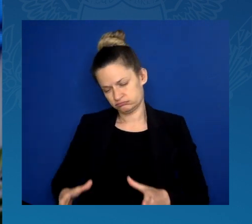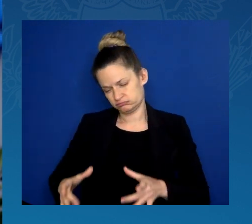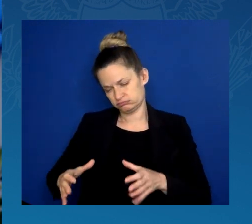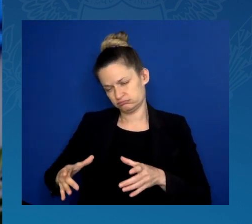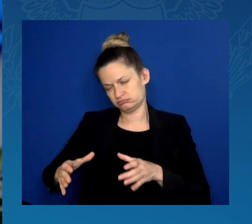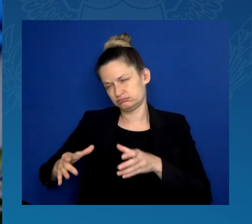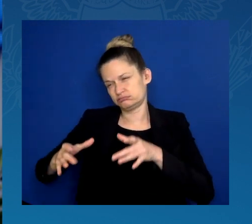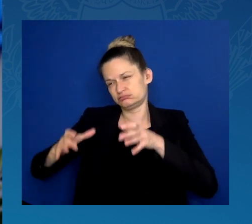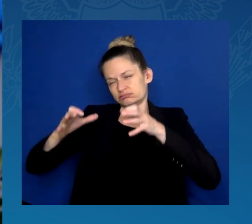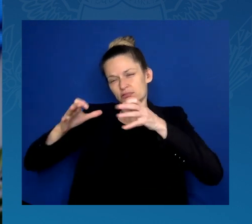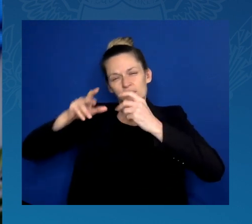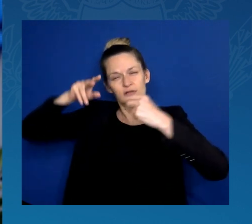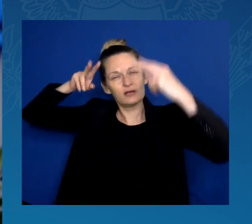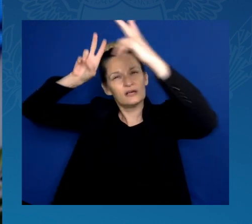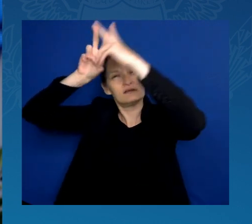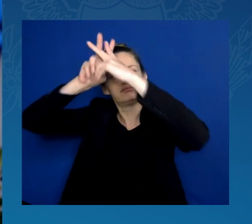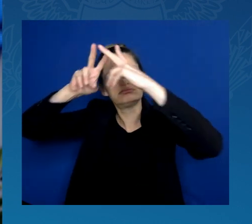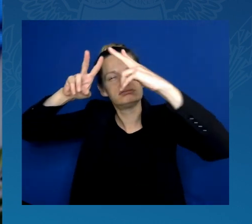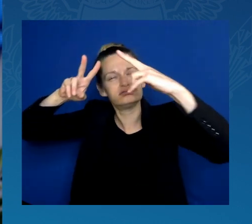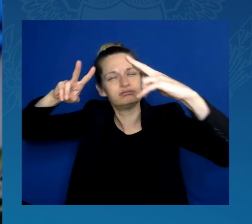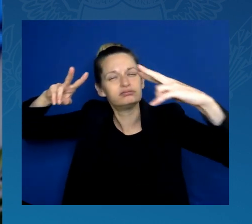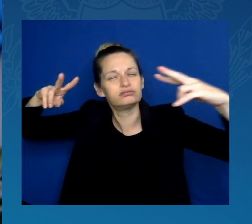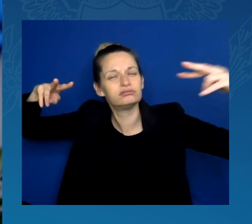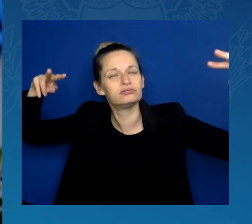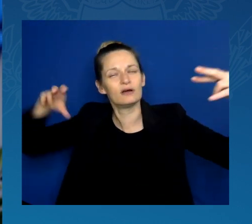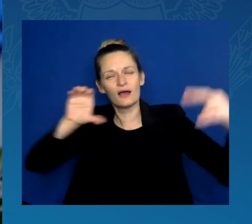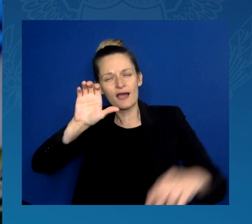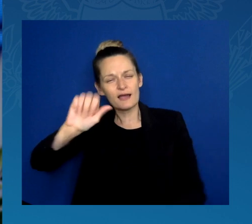thinking -- because I learned about its history -- thinking,